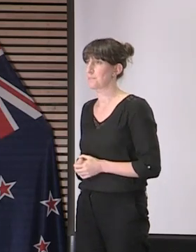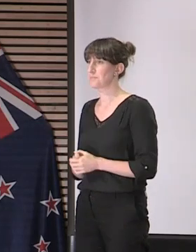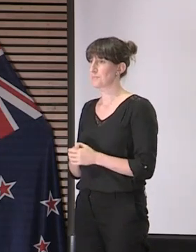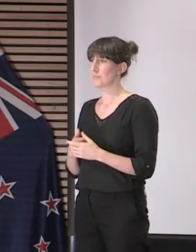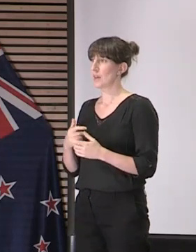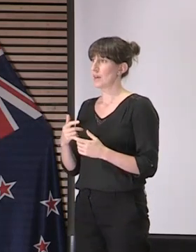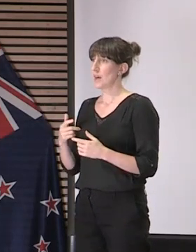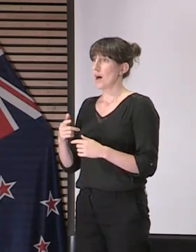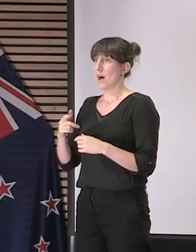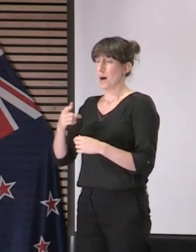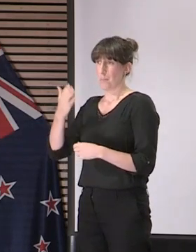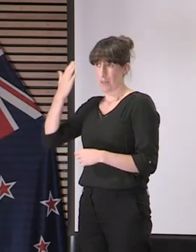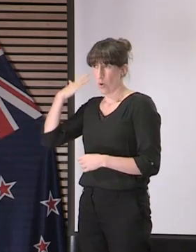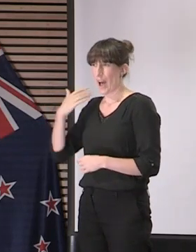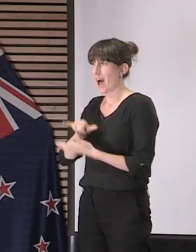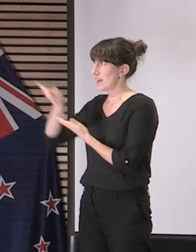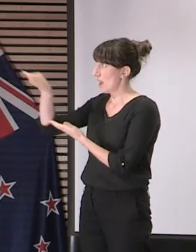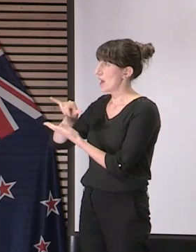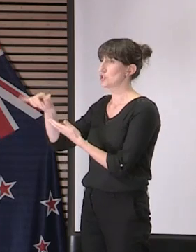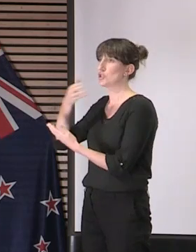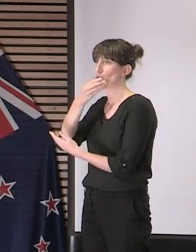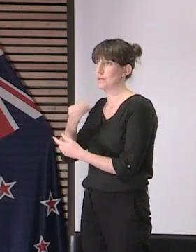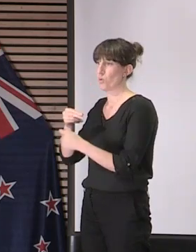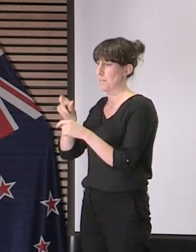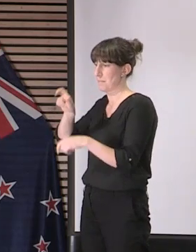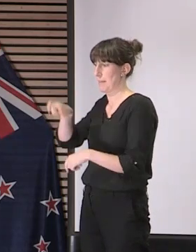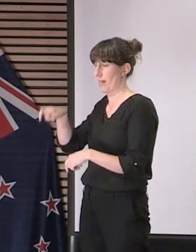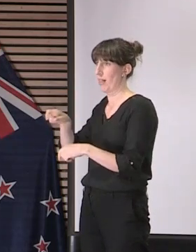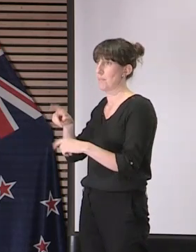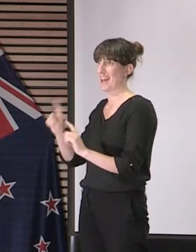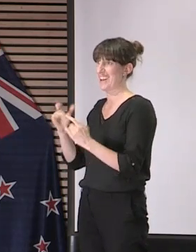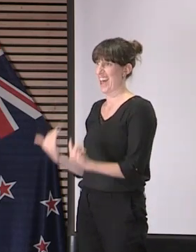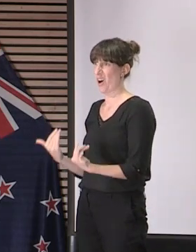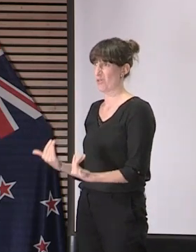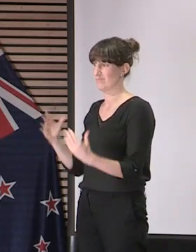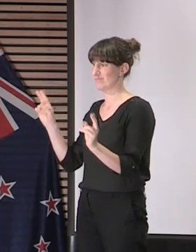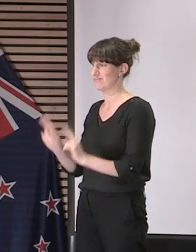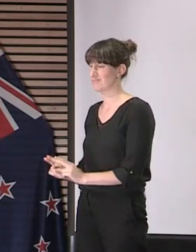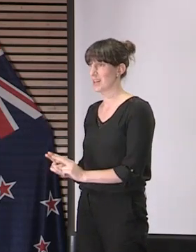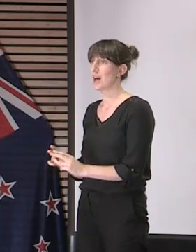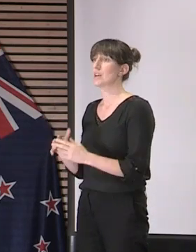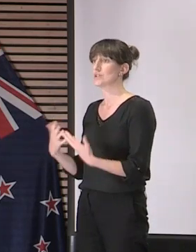namier and barrier Air. Most of our high value goods were carried overseas in passenger